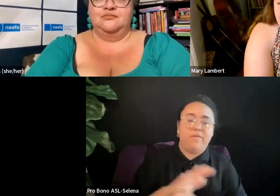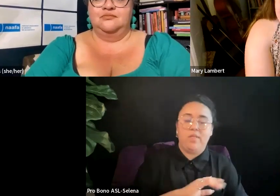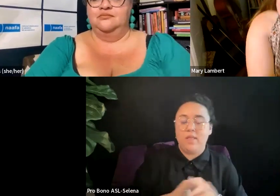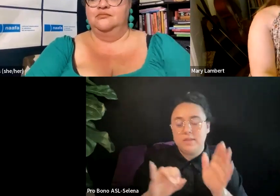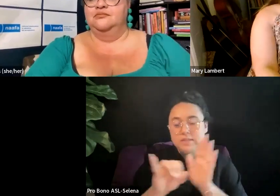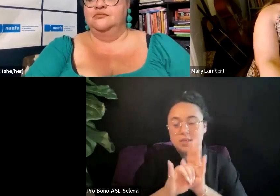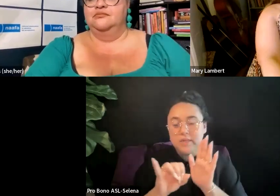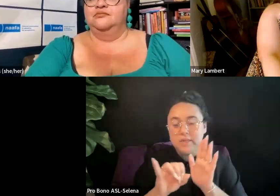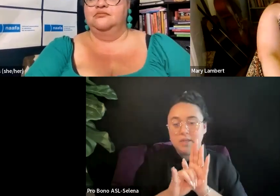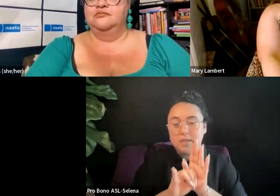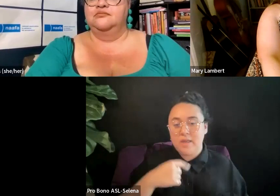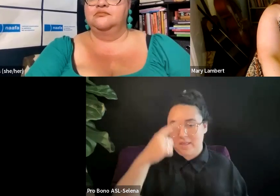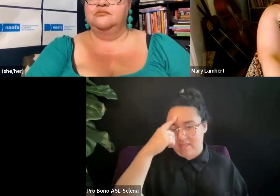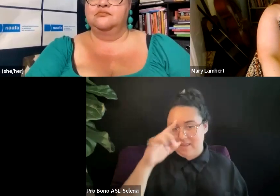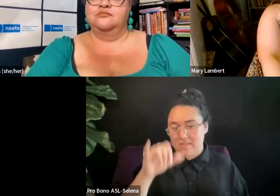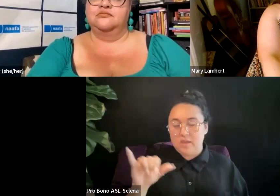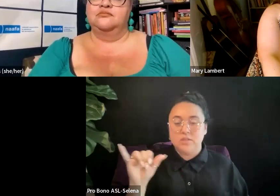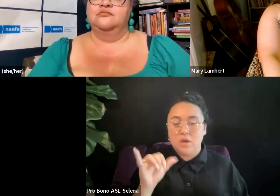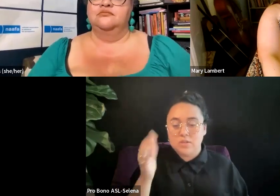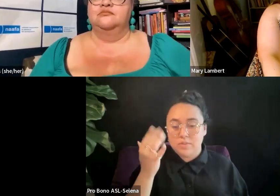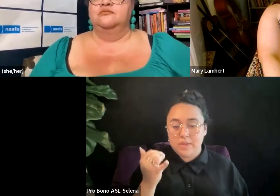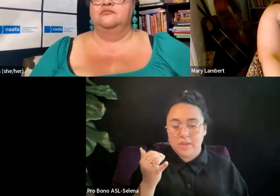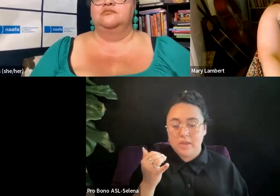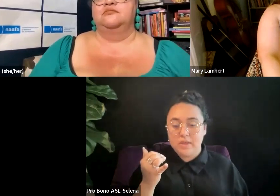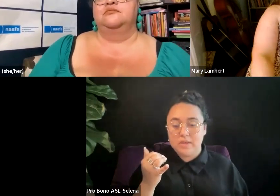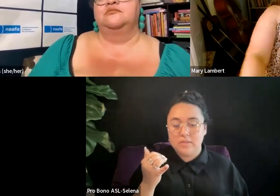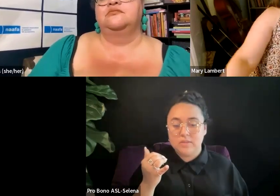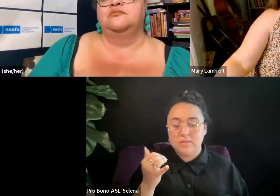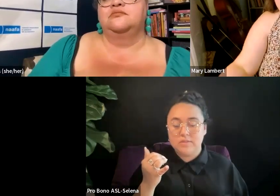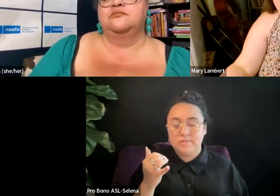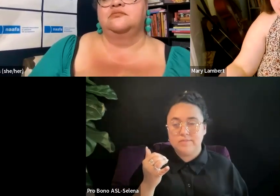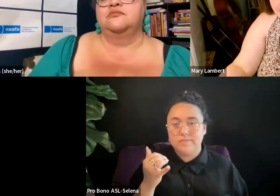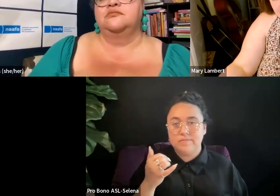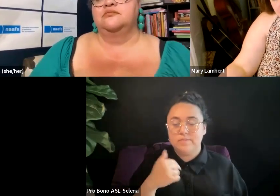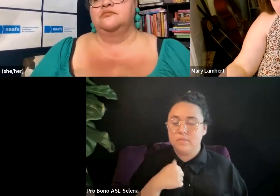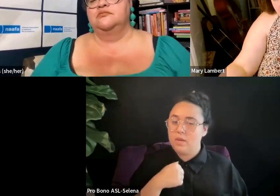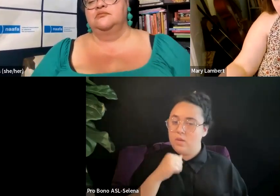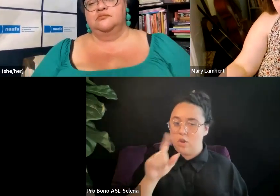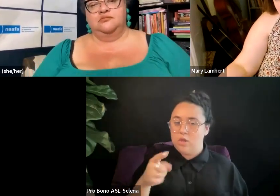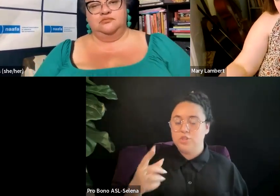And I think that's also because I, I wasn't just accepted